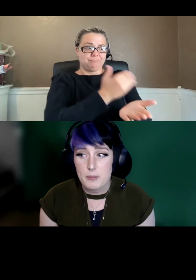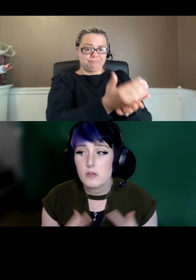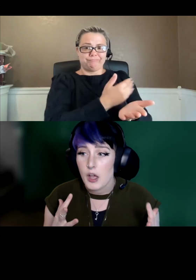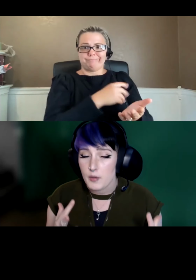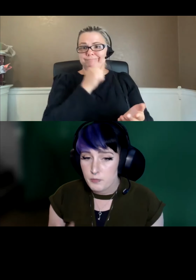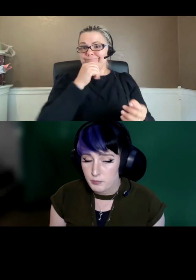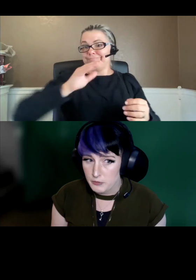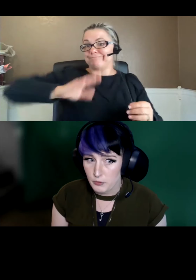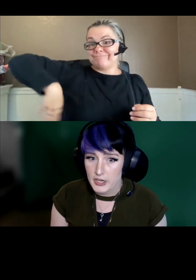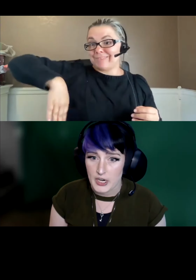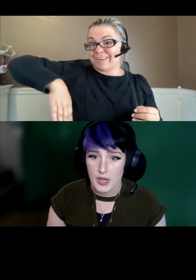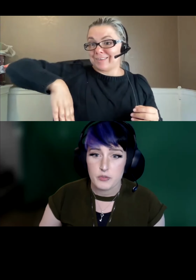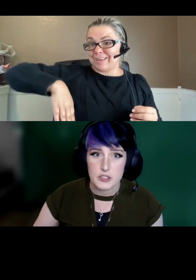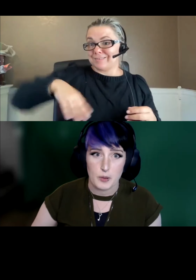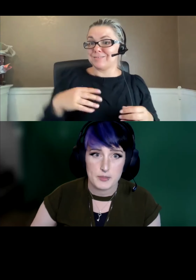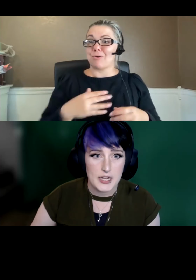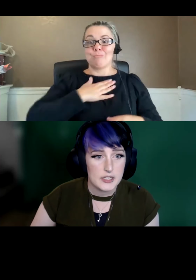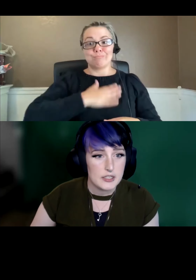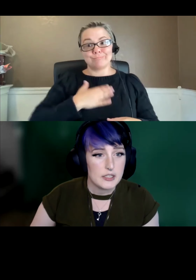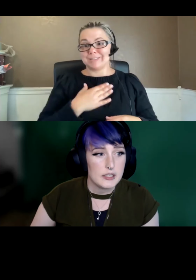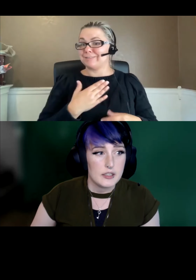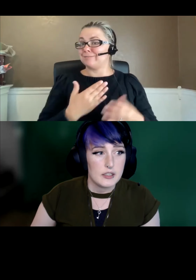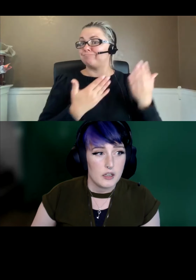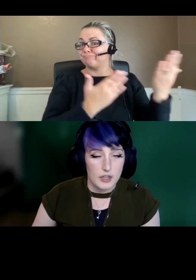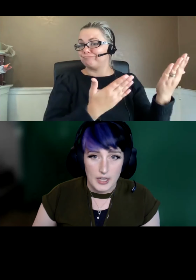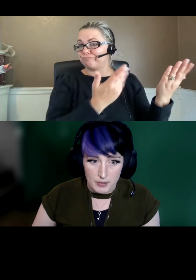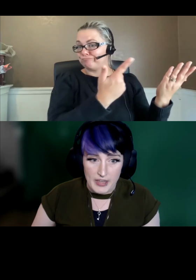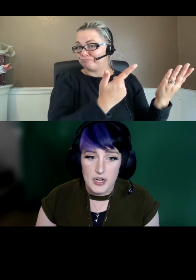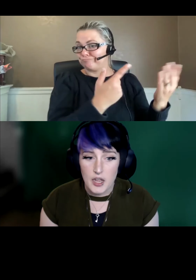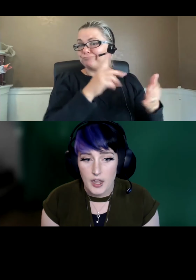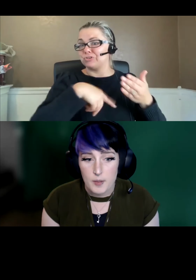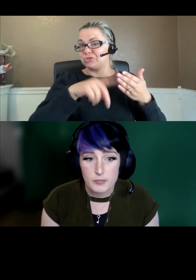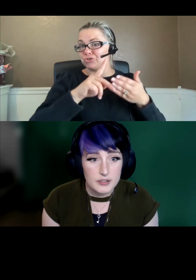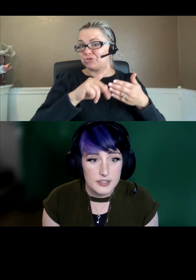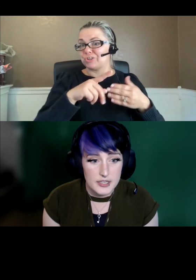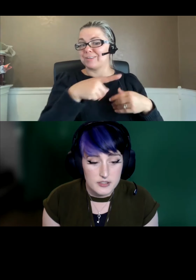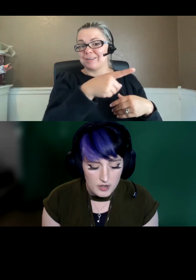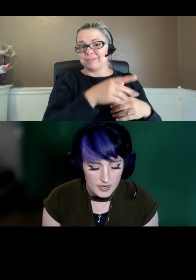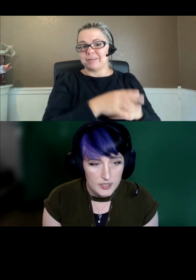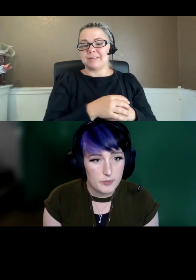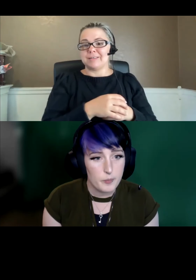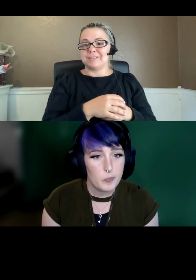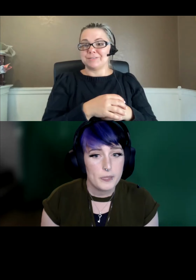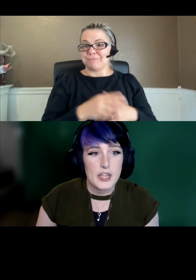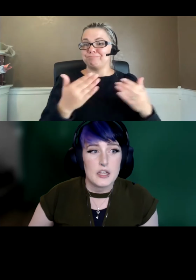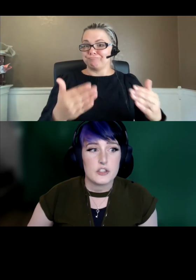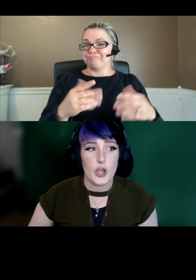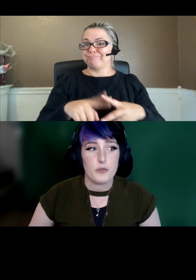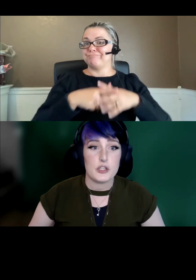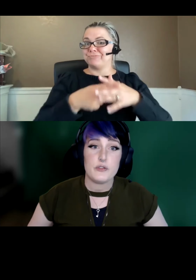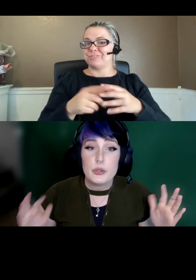people please feel free to check out this website. And with that let's get started. So for those of